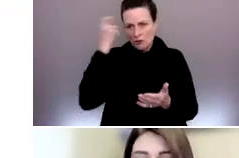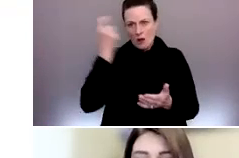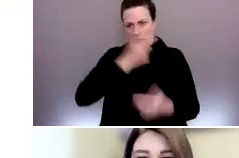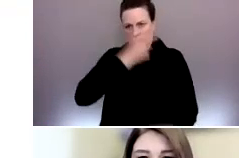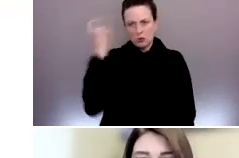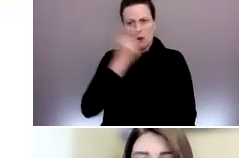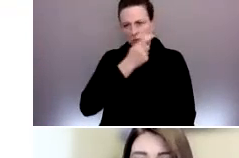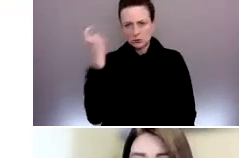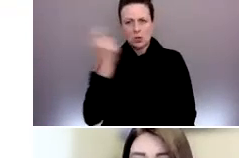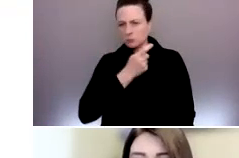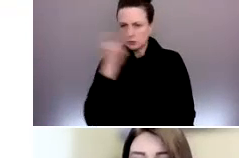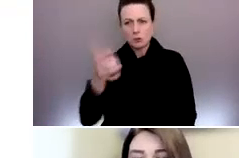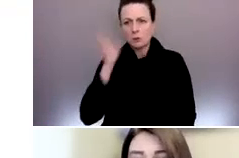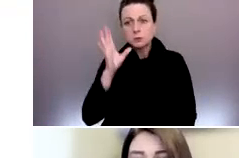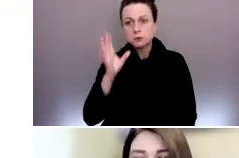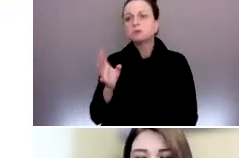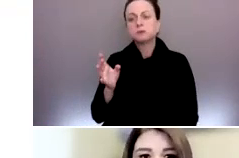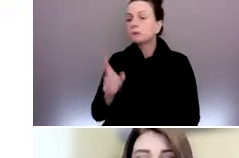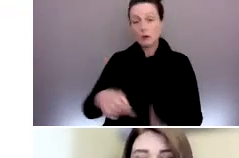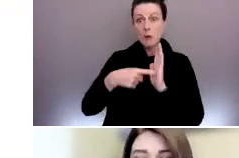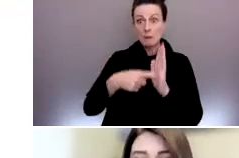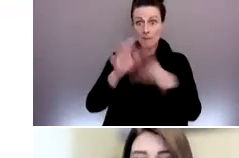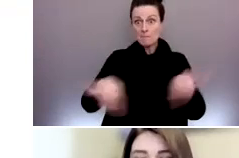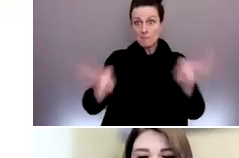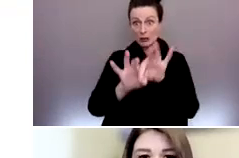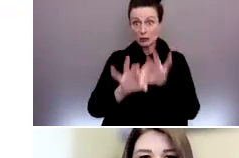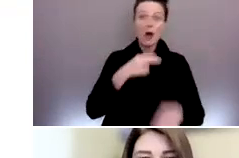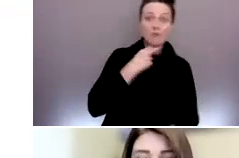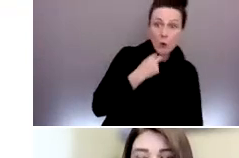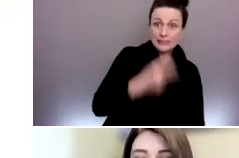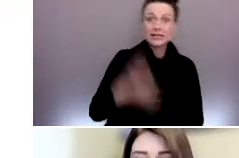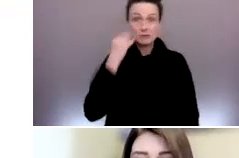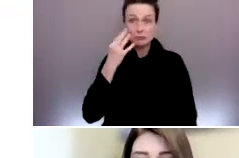Representation matters, our voices and experiences matter, and most significantly we matter.